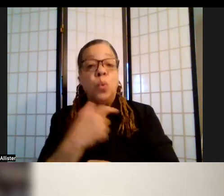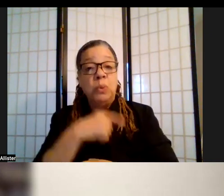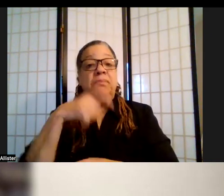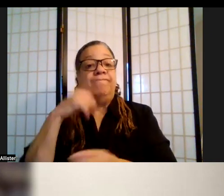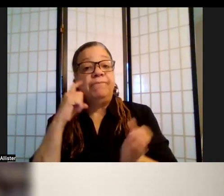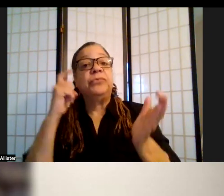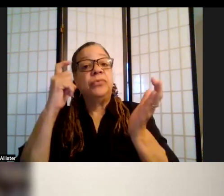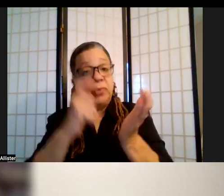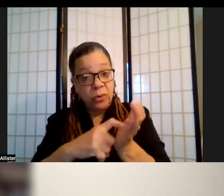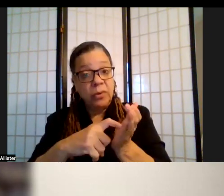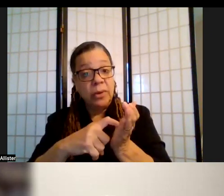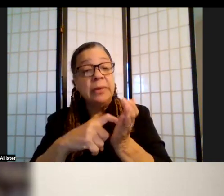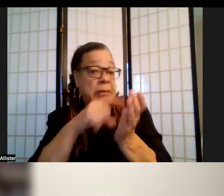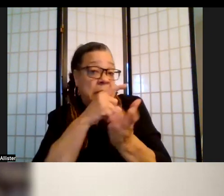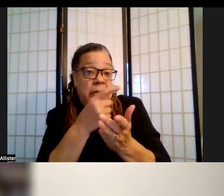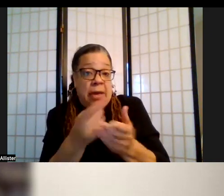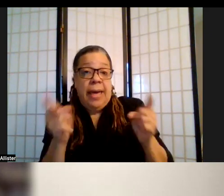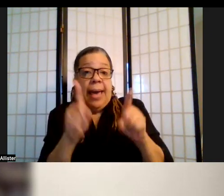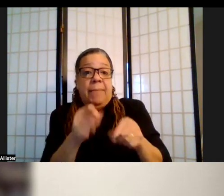context matters. And, and, that a